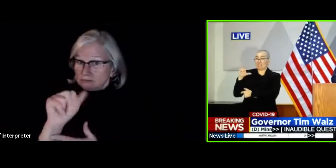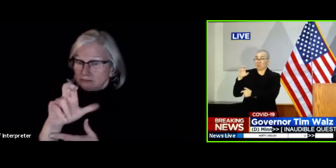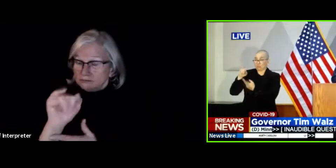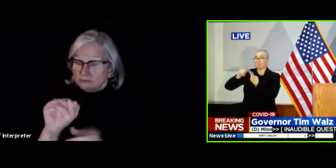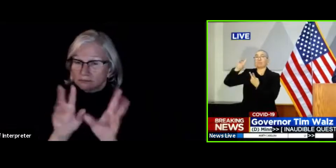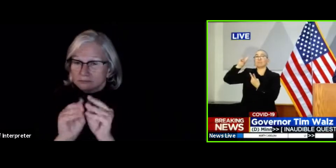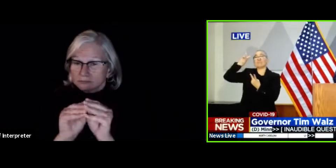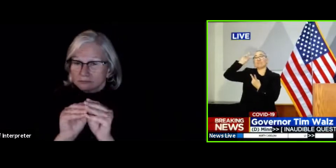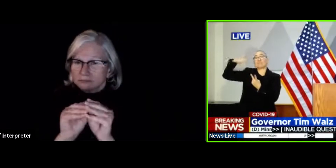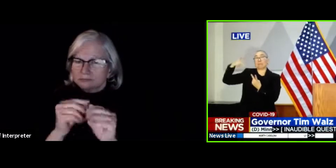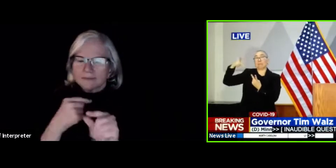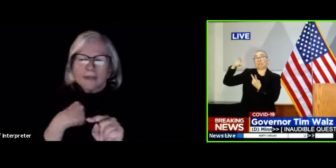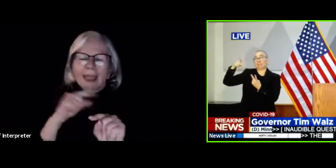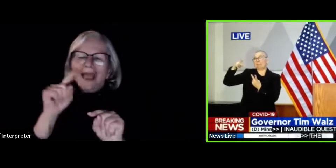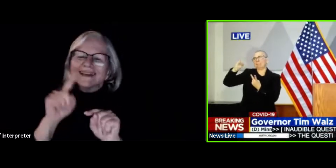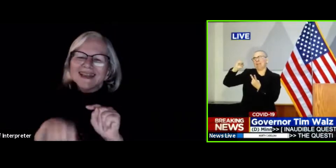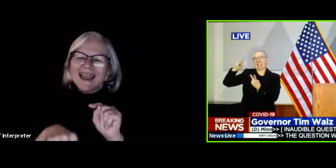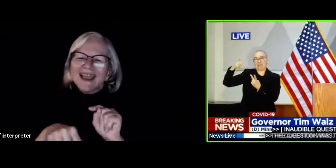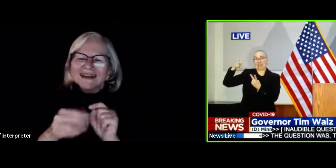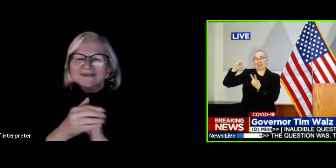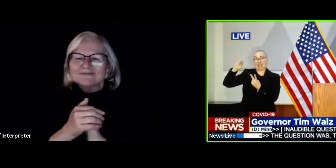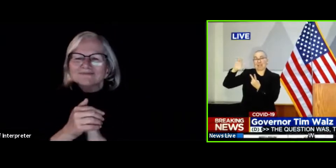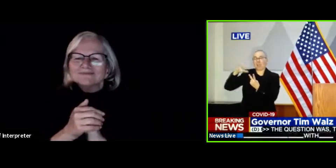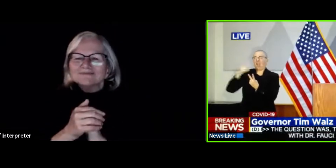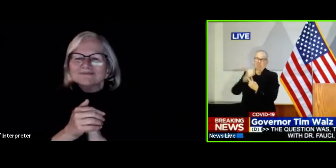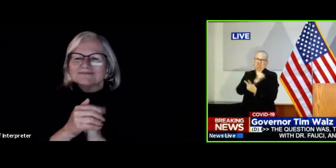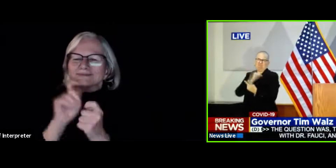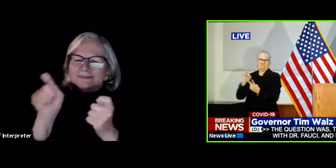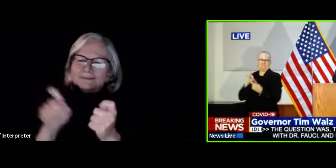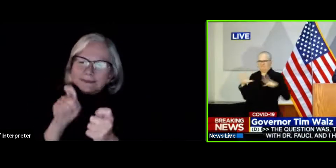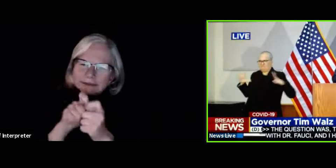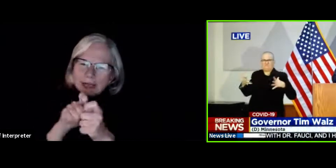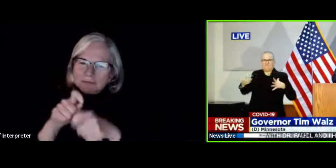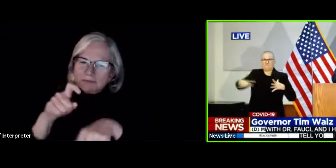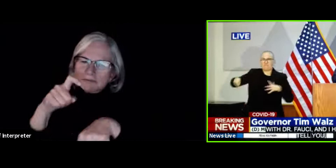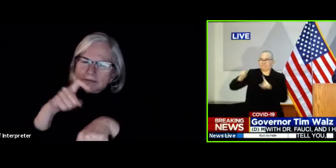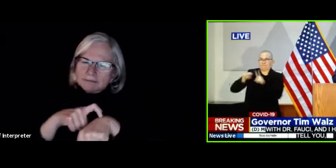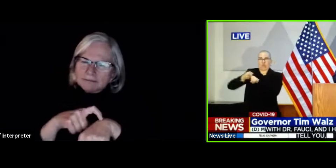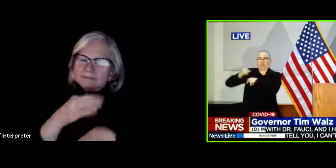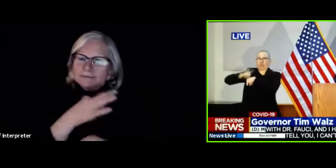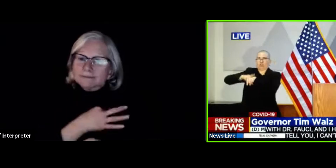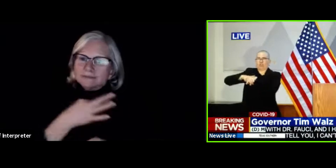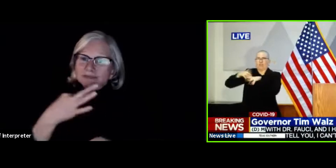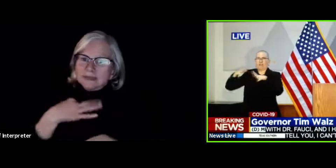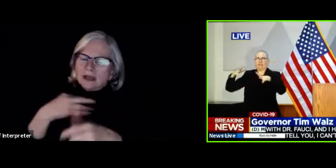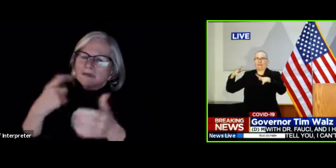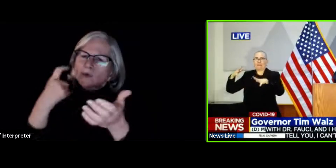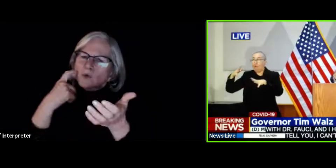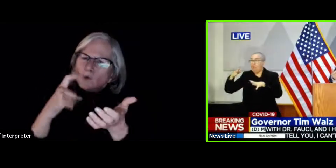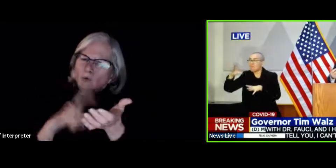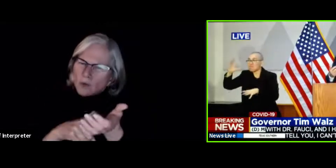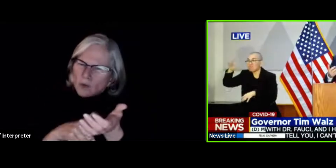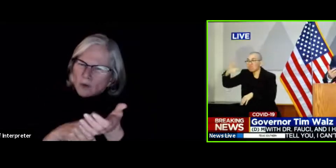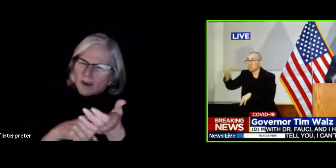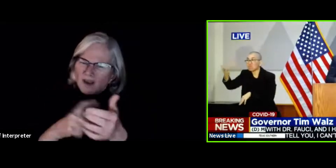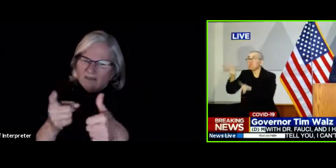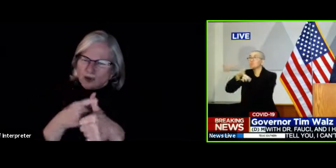BUT MY STAFF WHO WERE WITH ME ON THE CALL NOTED, THIS IS THE FIRST TIME Dr. FAUCI HAS BEEN ON THIS CALL FOR A LONG TIME AND I VIEW THAT AS A REALLY GOOD THING.